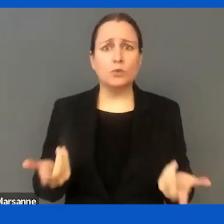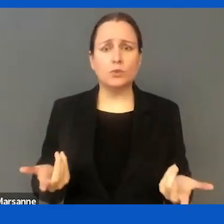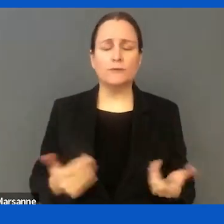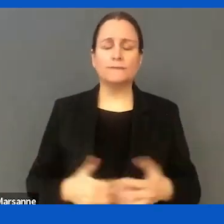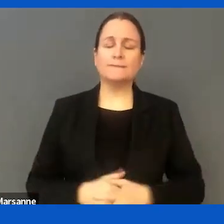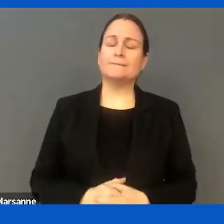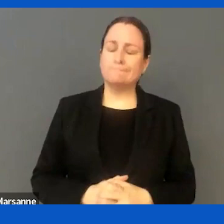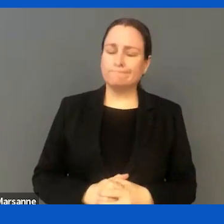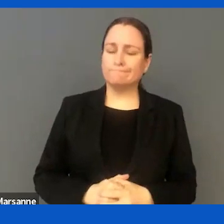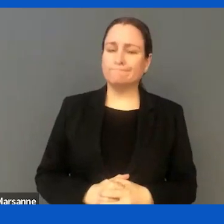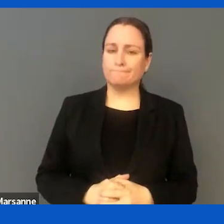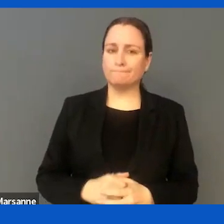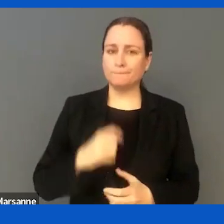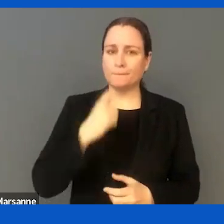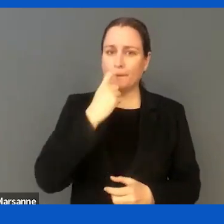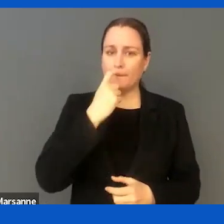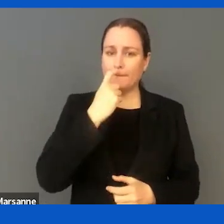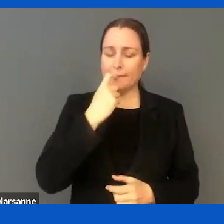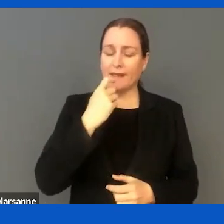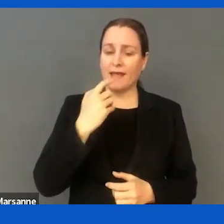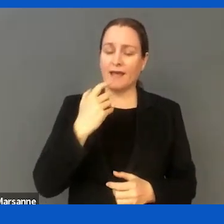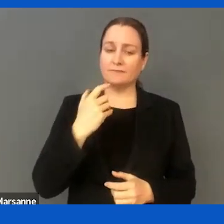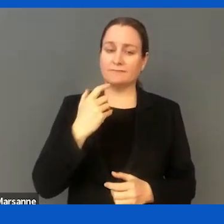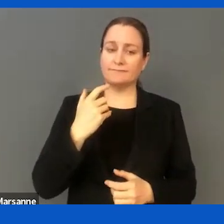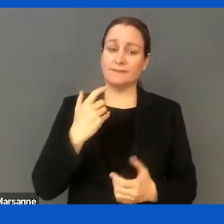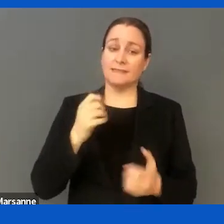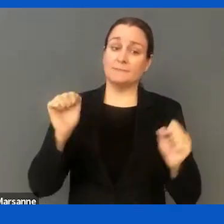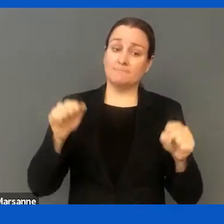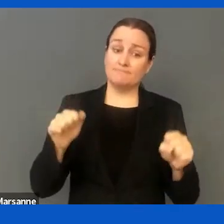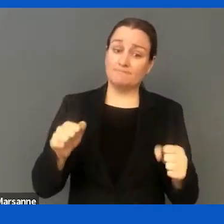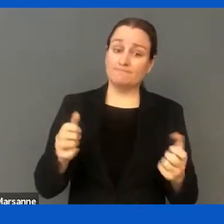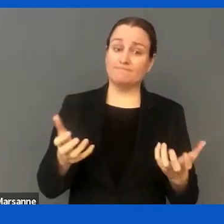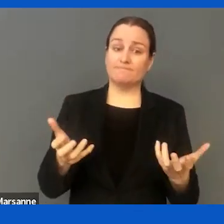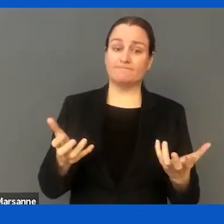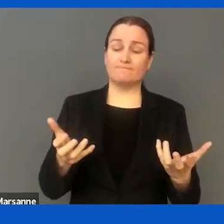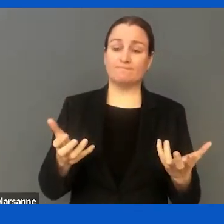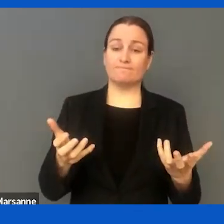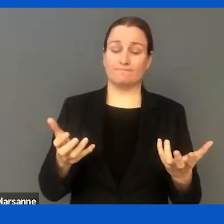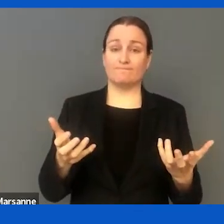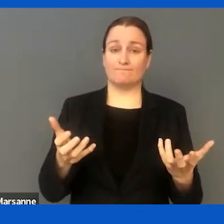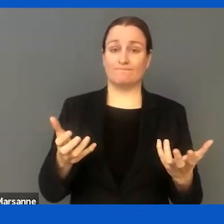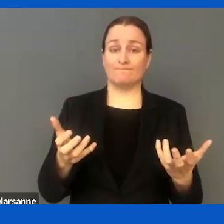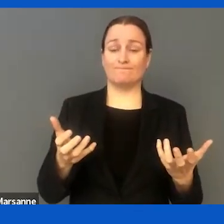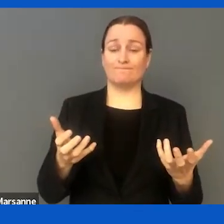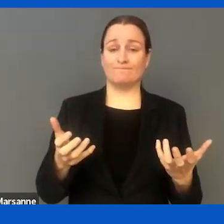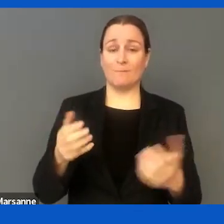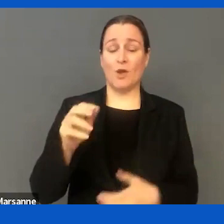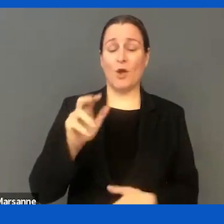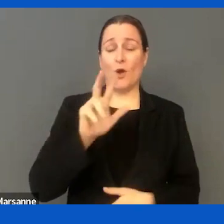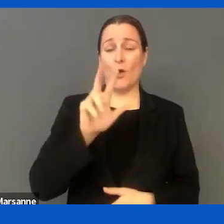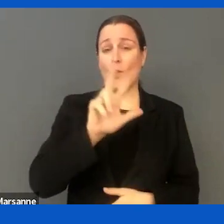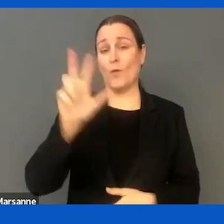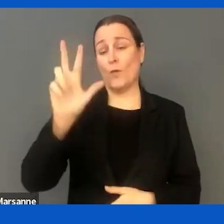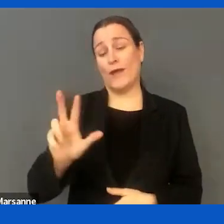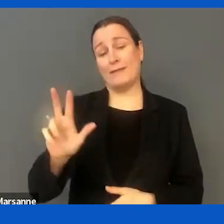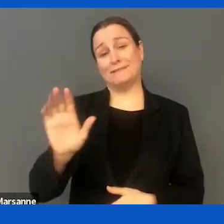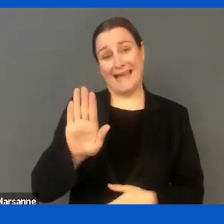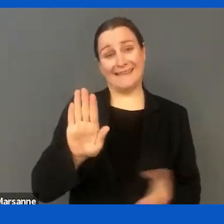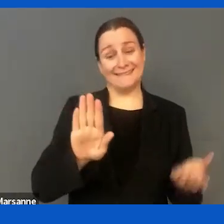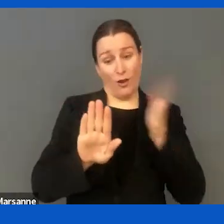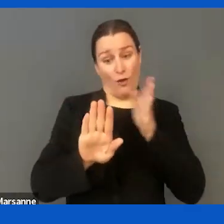people is that an overlay technology is only something that you can sort of like consider